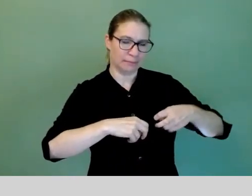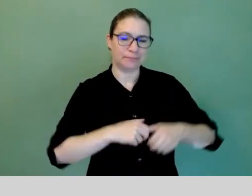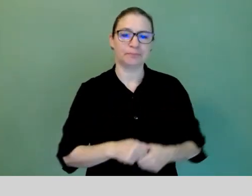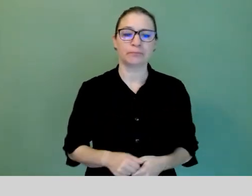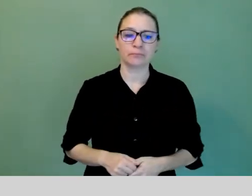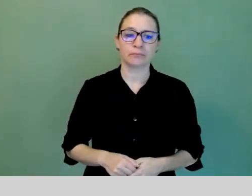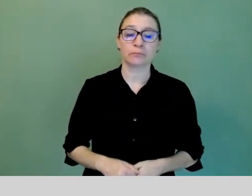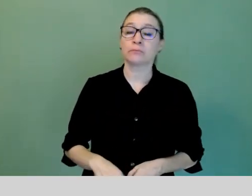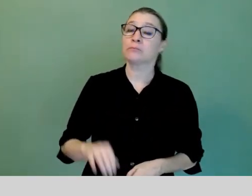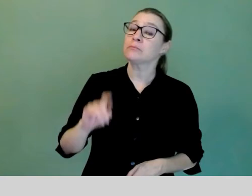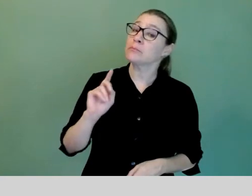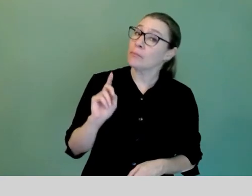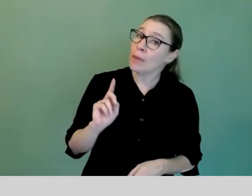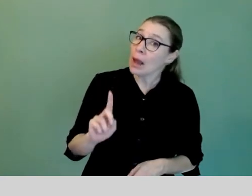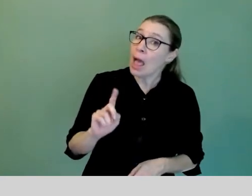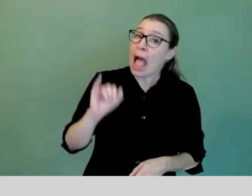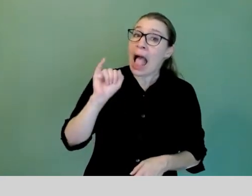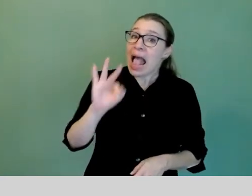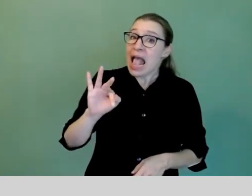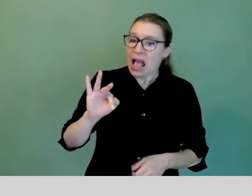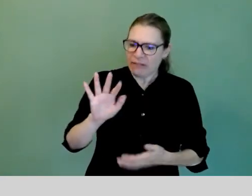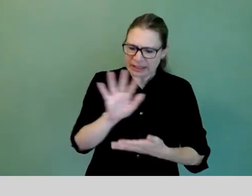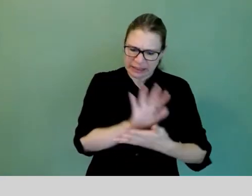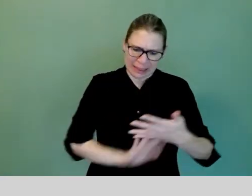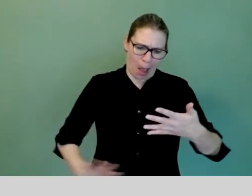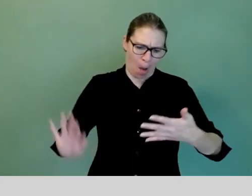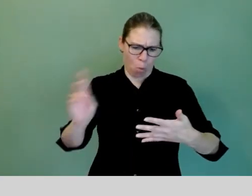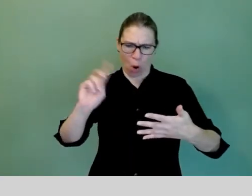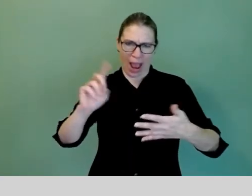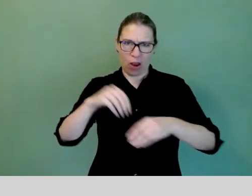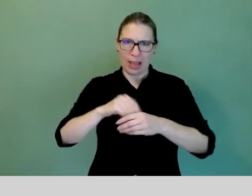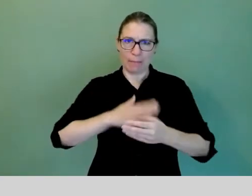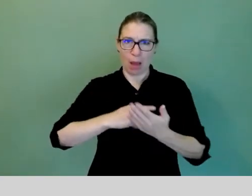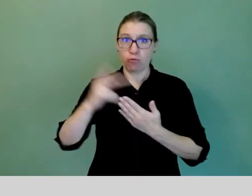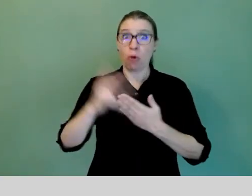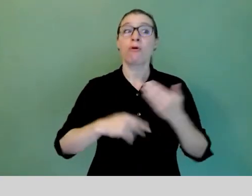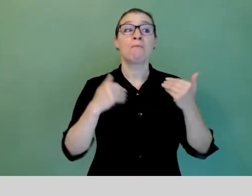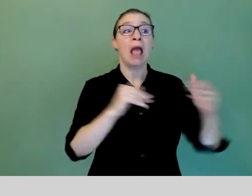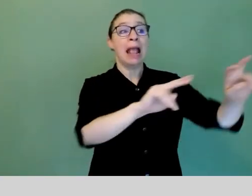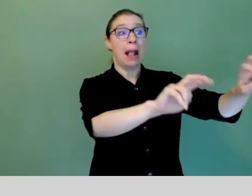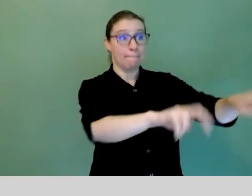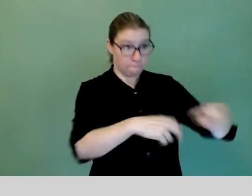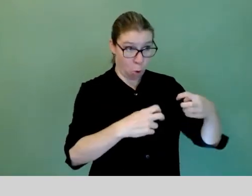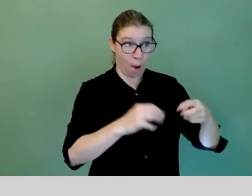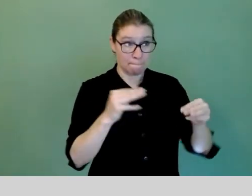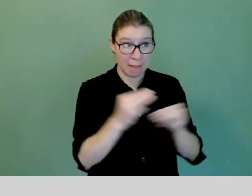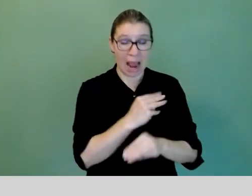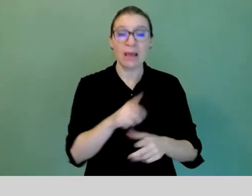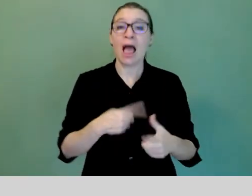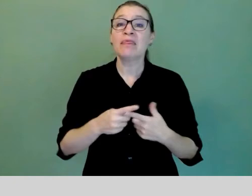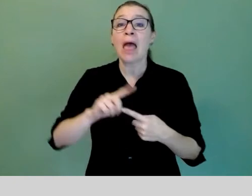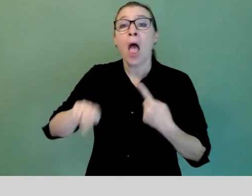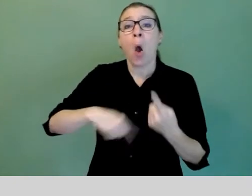If, somewhere in my program, I now import math, then when I look up math in sys.modules,